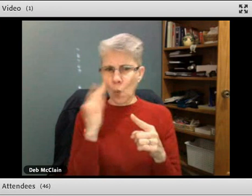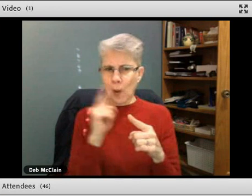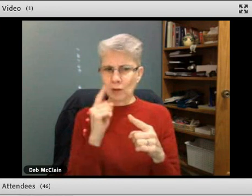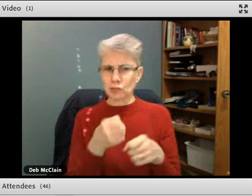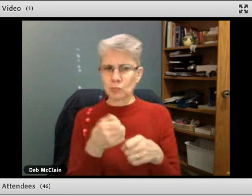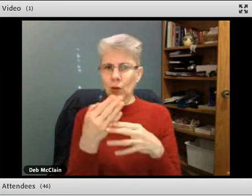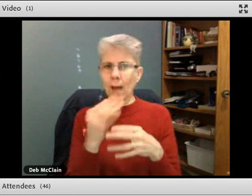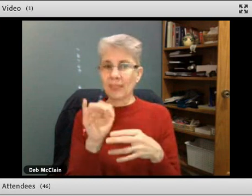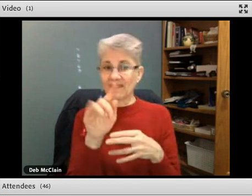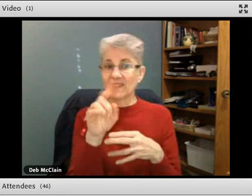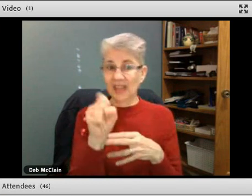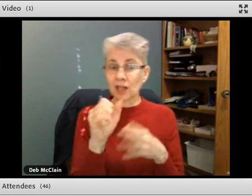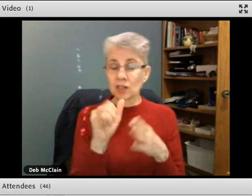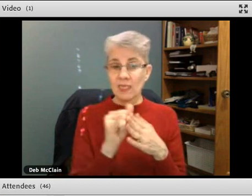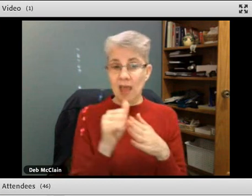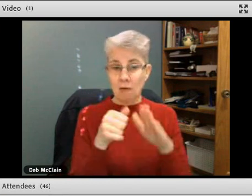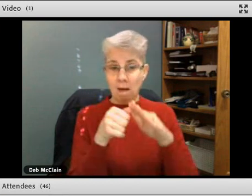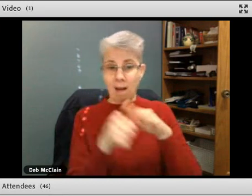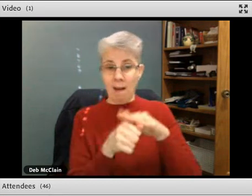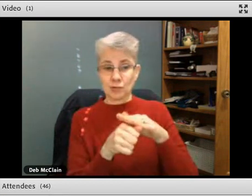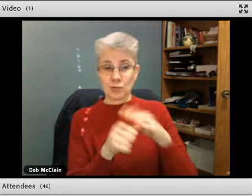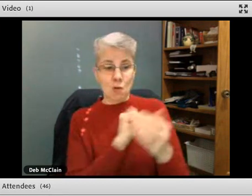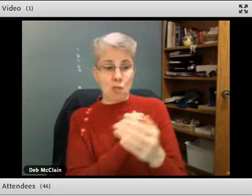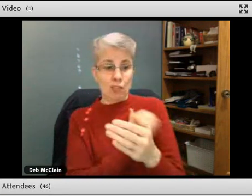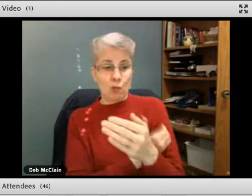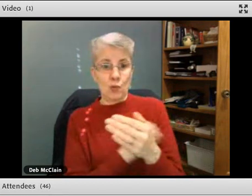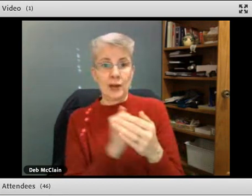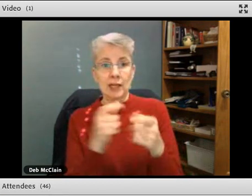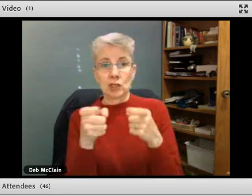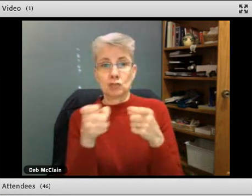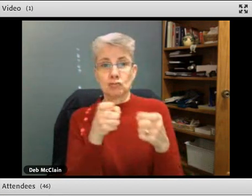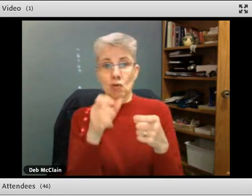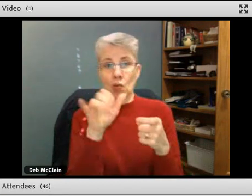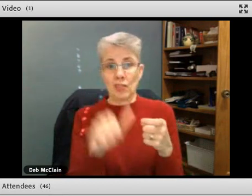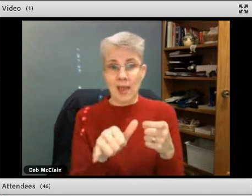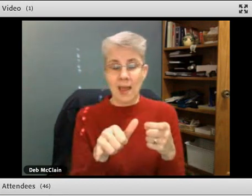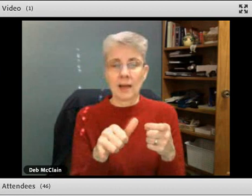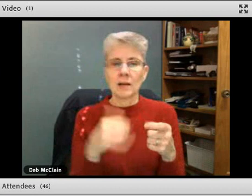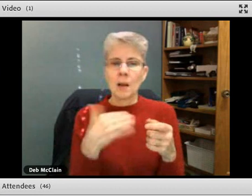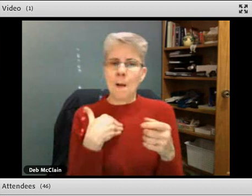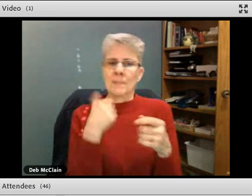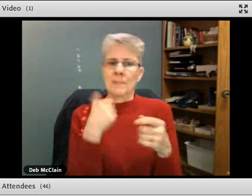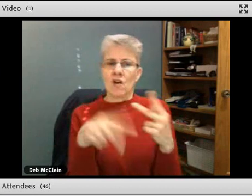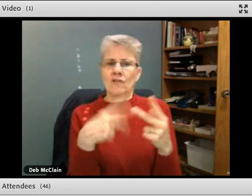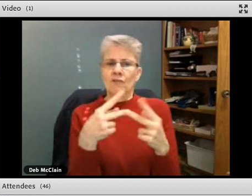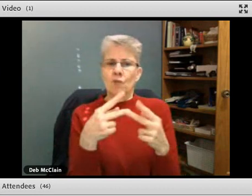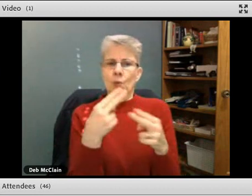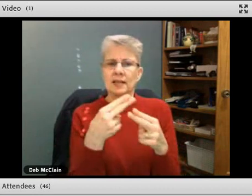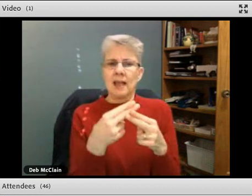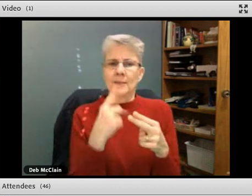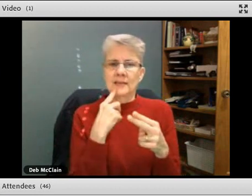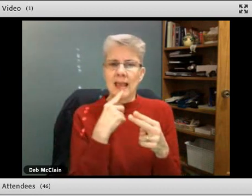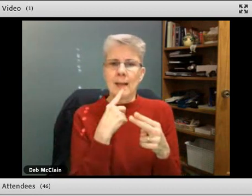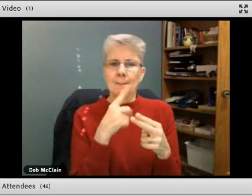that are preferred forms of names actually can link out to find other instances of that name in the catalog.